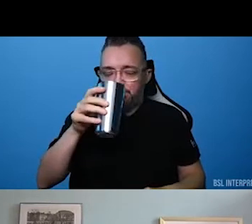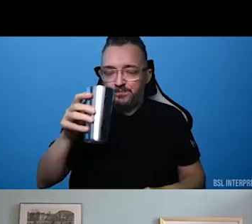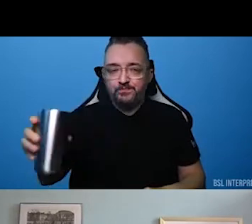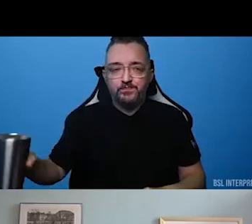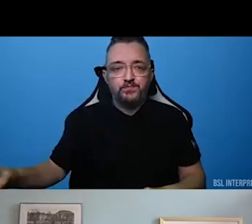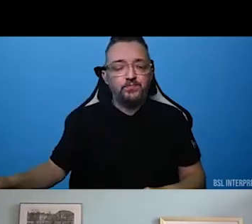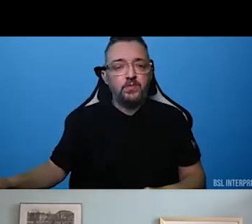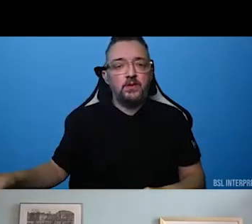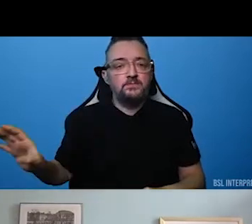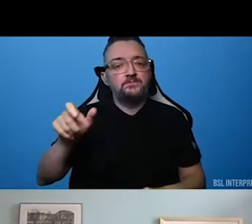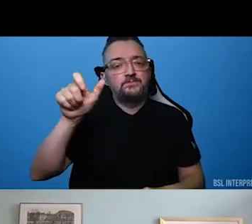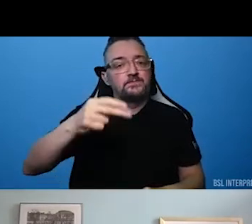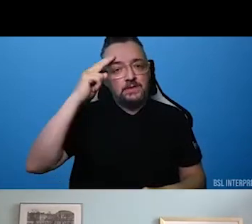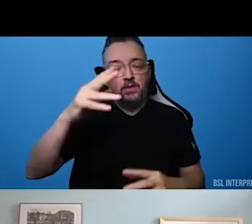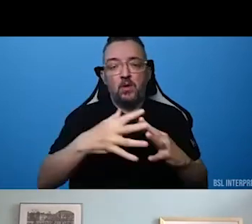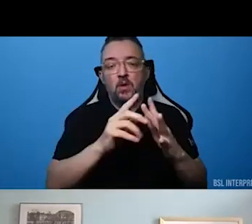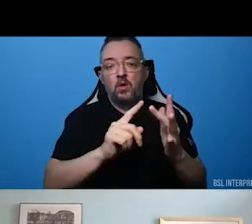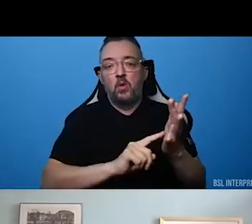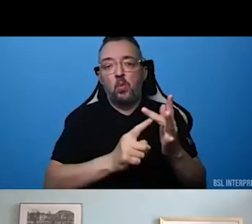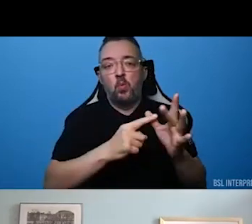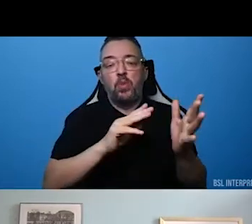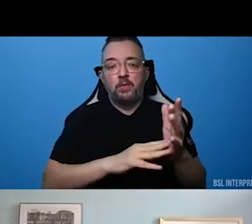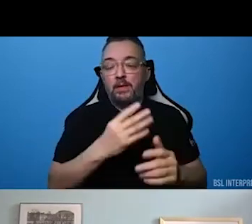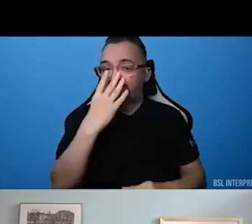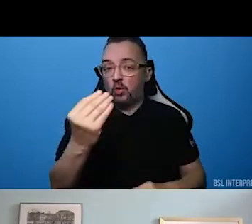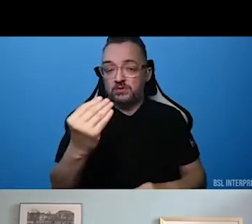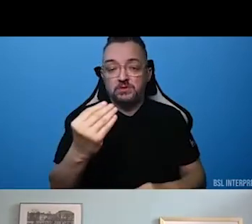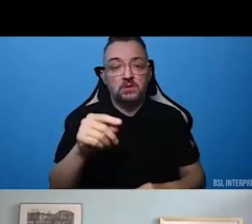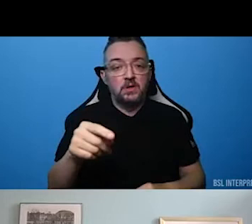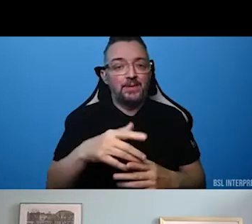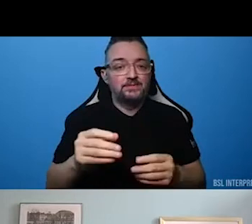published a highly successful anti-sugar pamphlet in 1791.